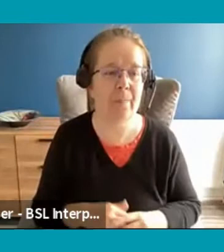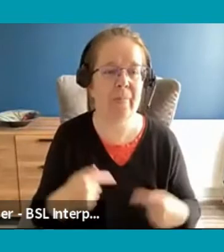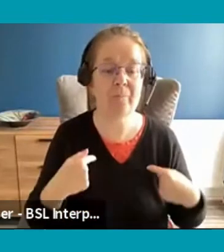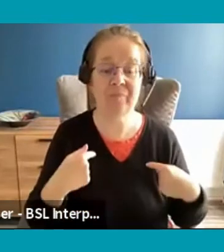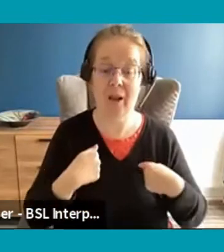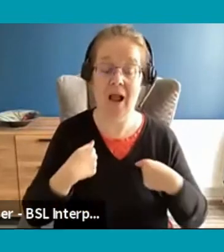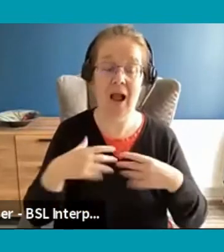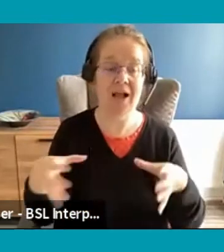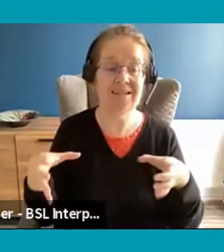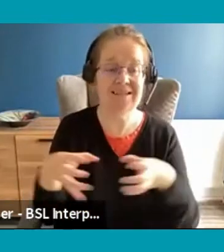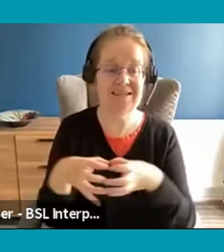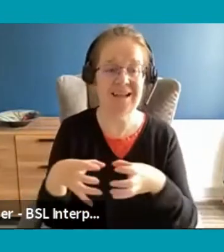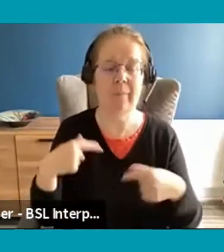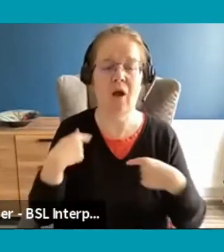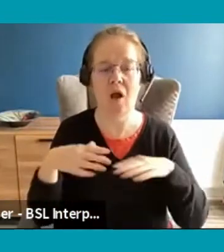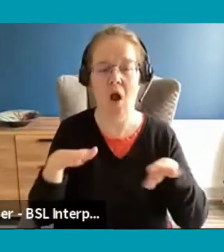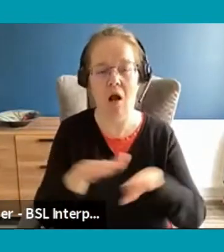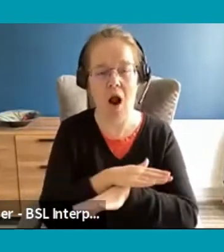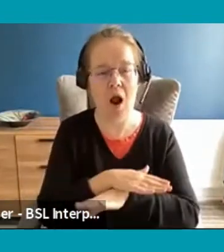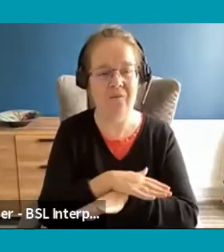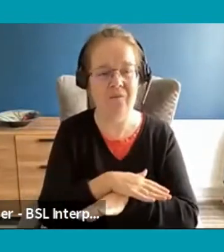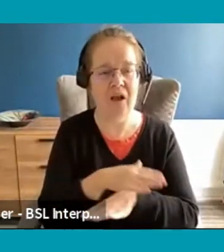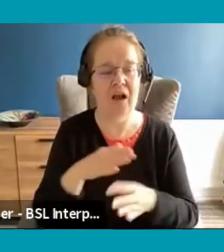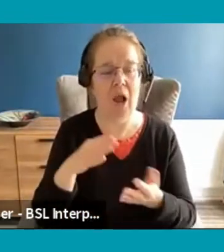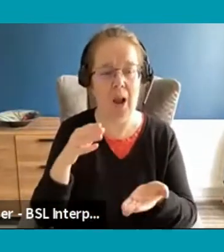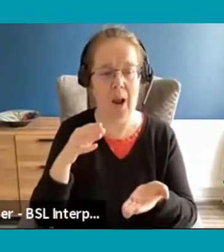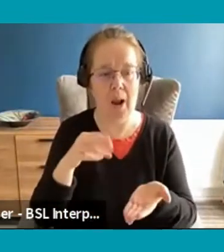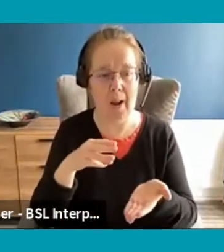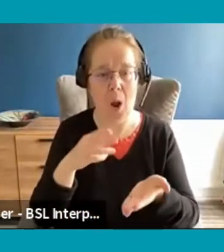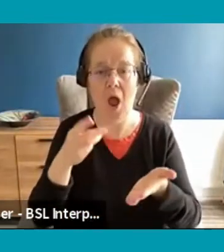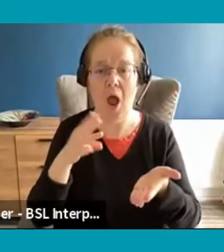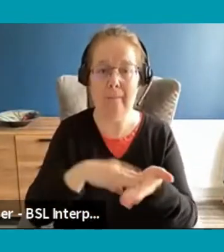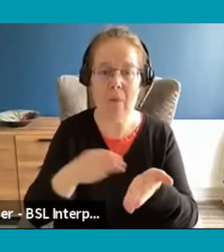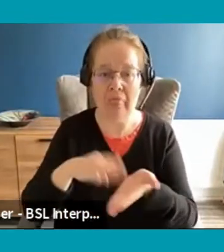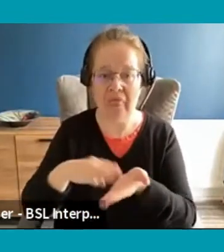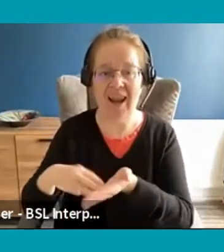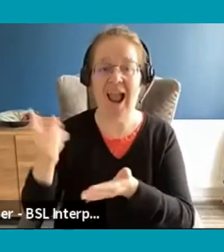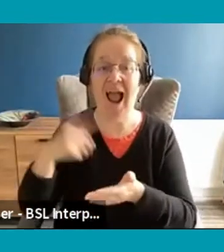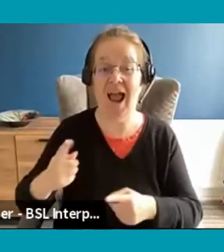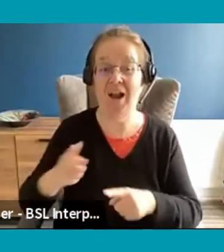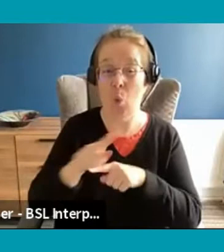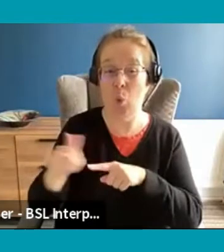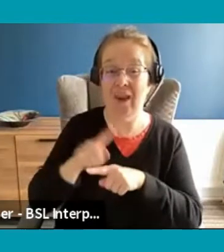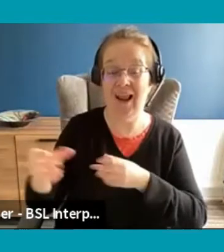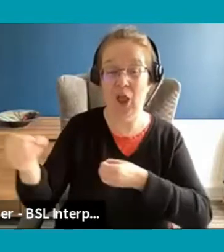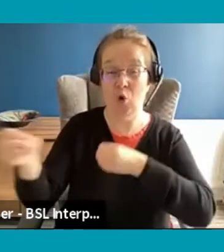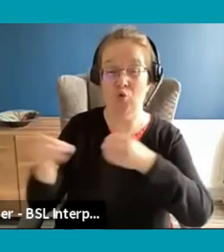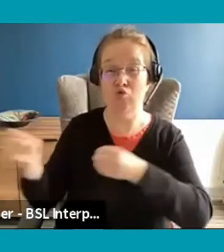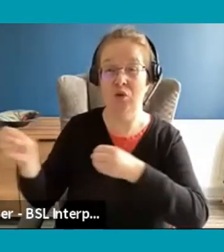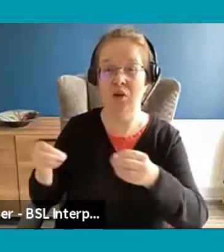in we cover monthly and weekly recruitment across the business. We've got at the moment as it stands